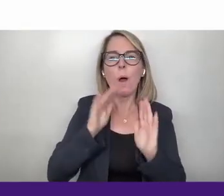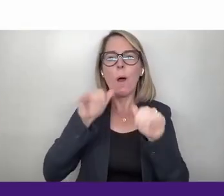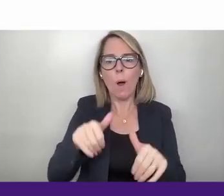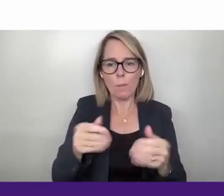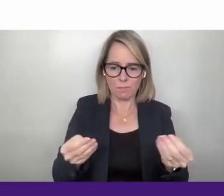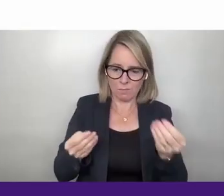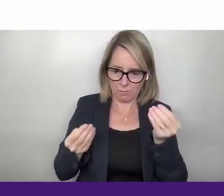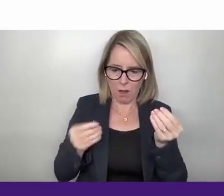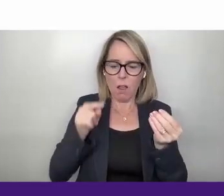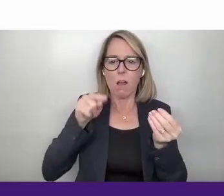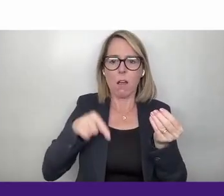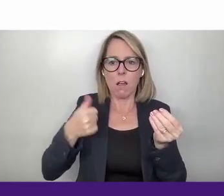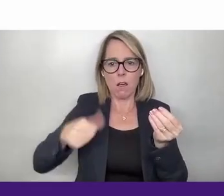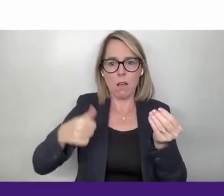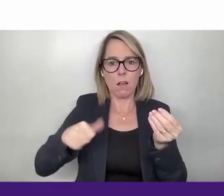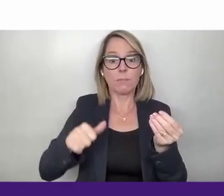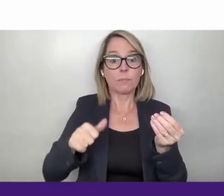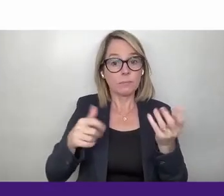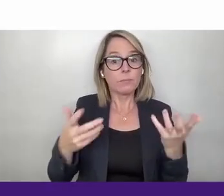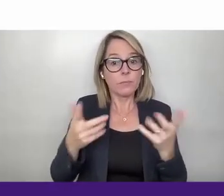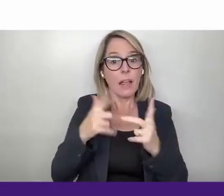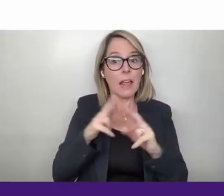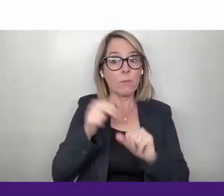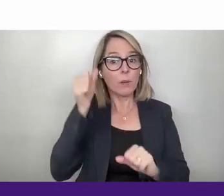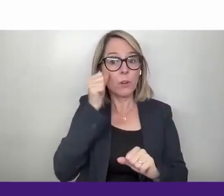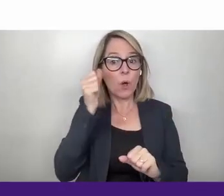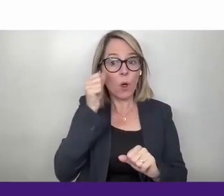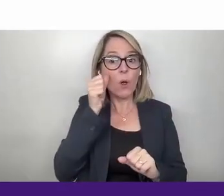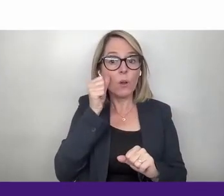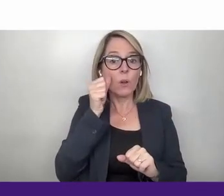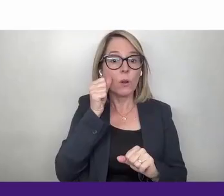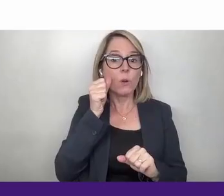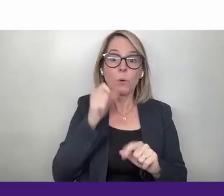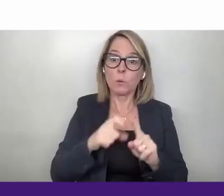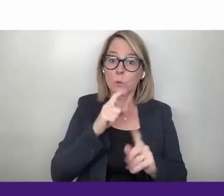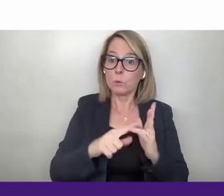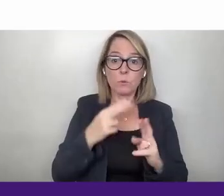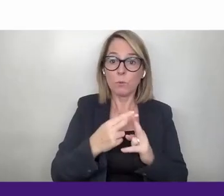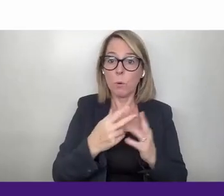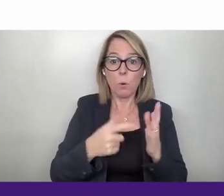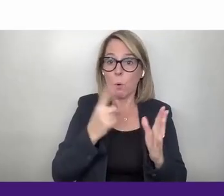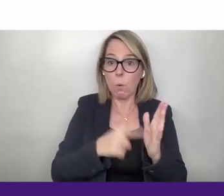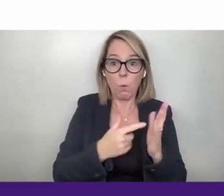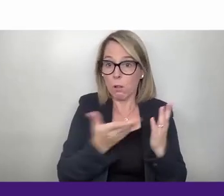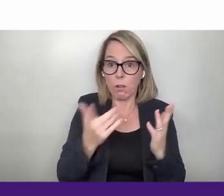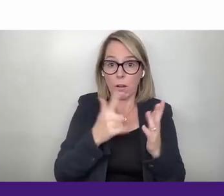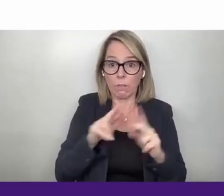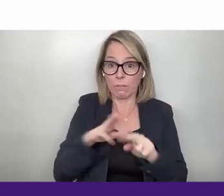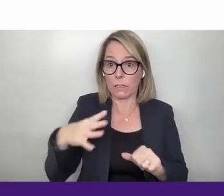When we know if people like this, we'll be able to do that across our clinic if it's helpful. Catrin: Yeah. When they finish their appointment,